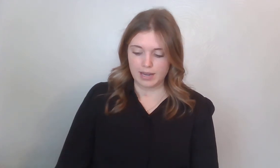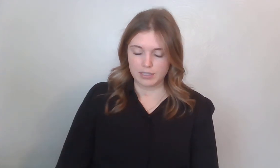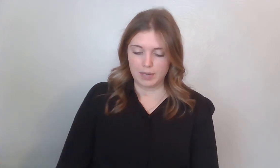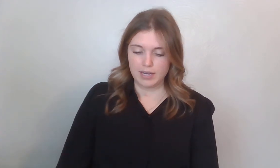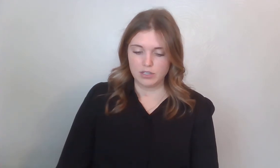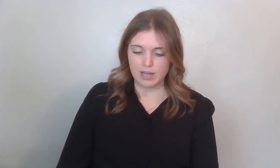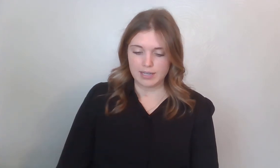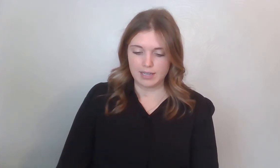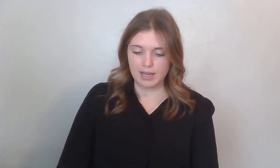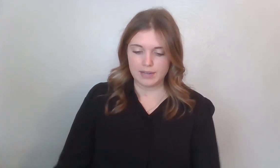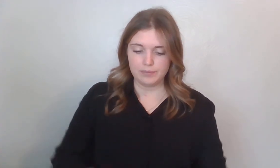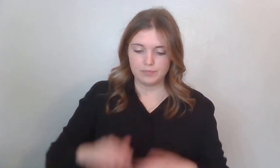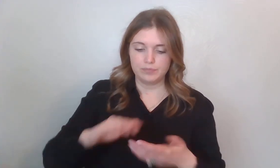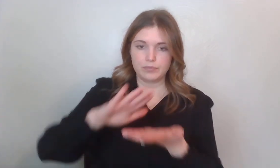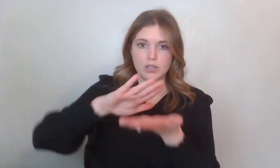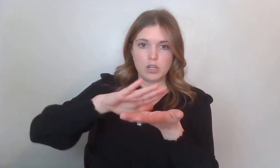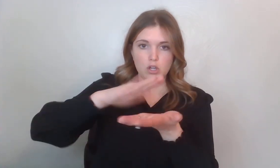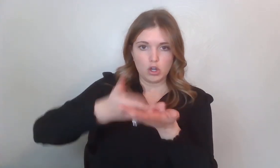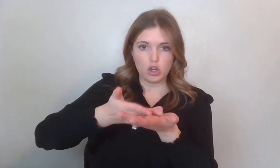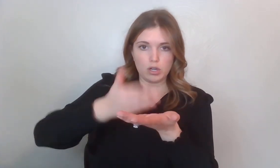Next, page 99 COOK